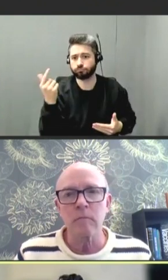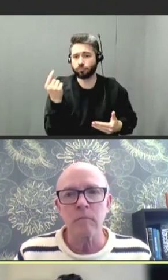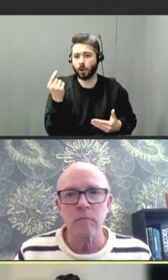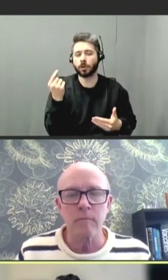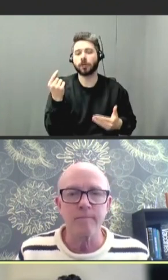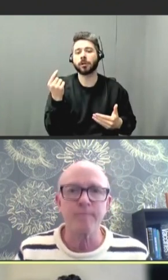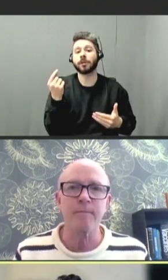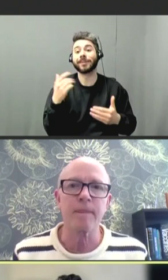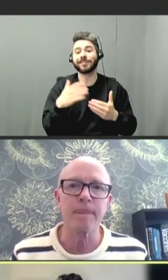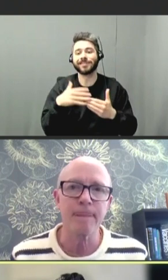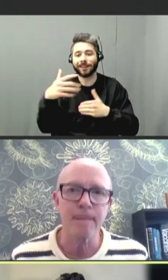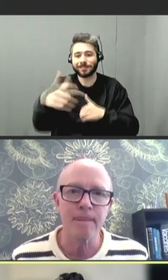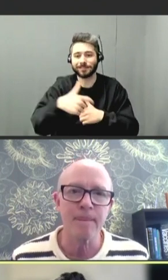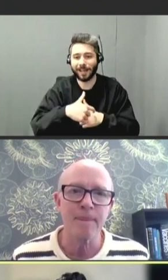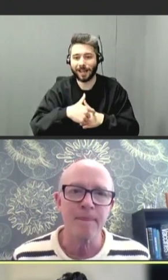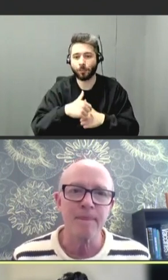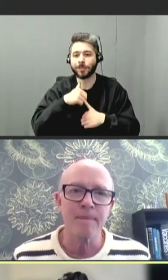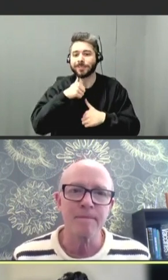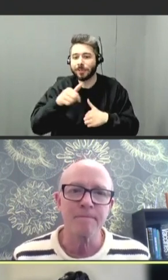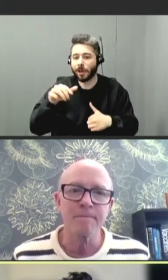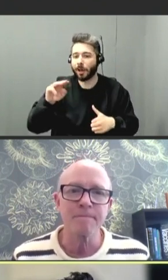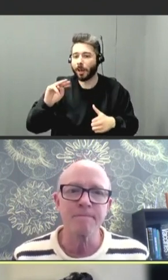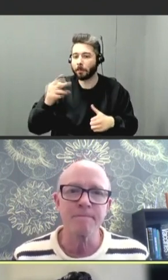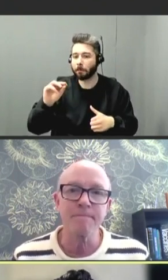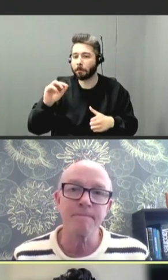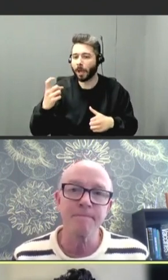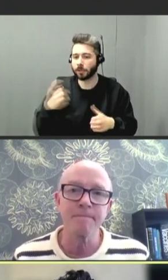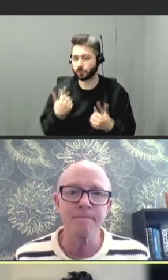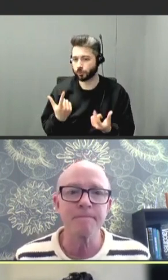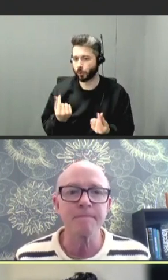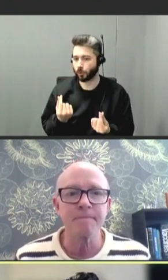do next time when it's not M pox, you know? I can tell you what happened on the ground. I'm